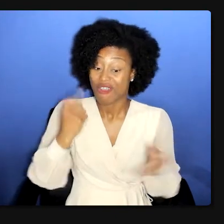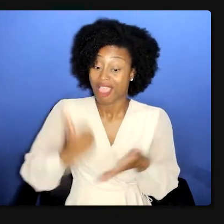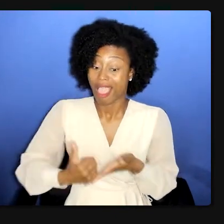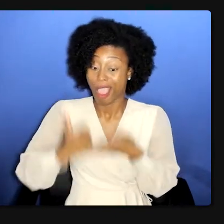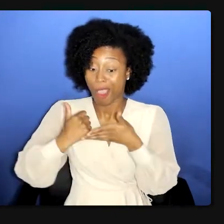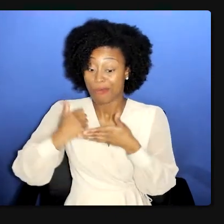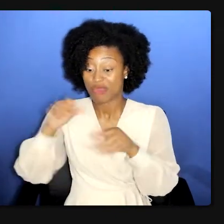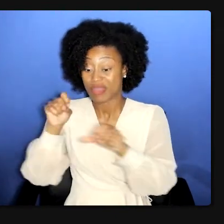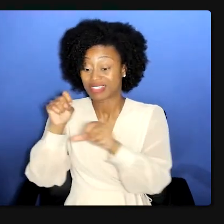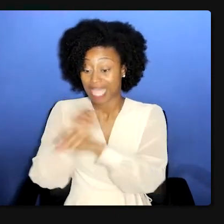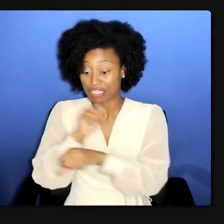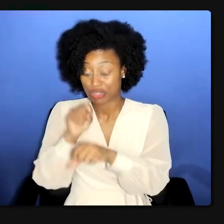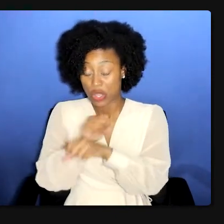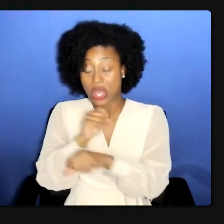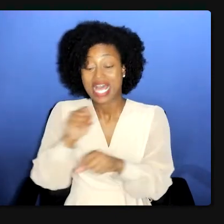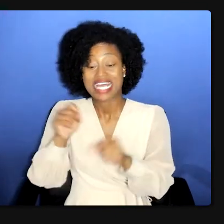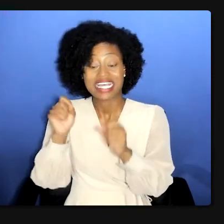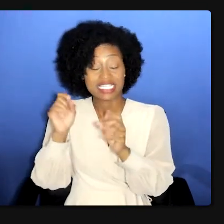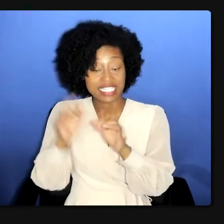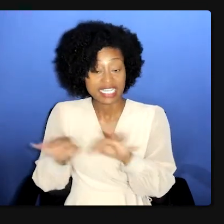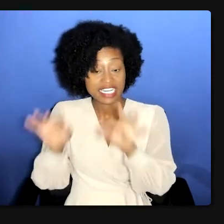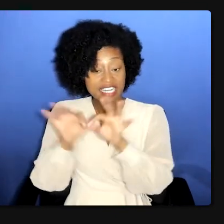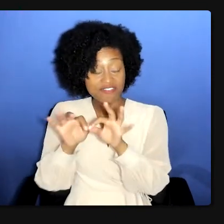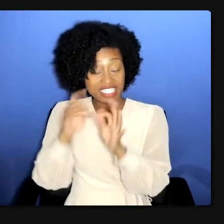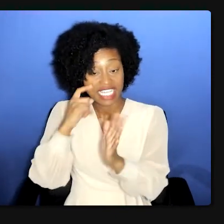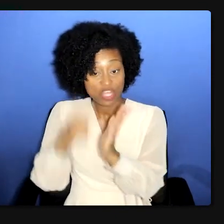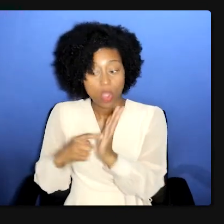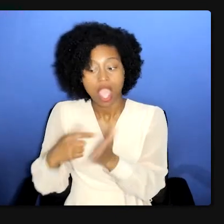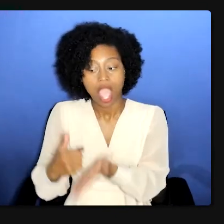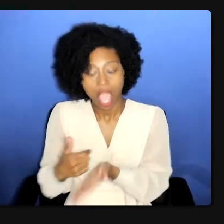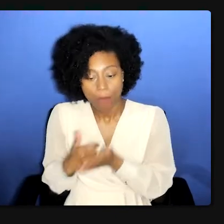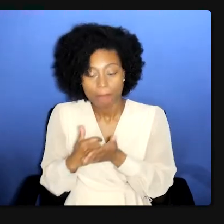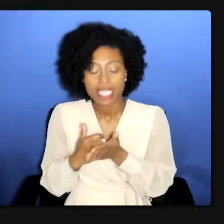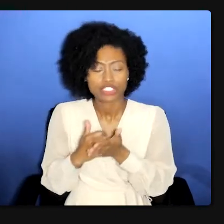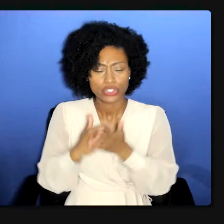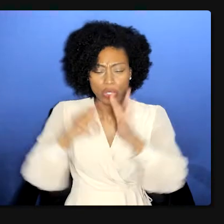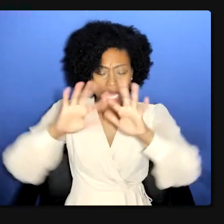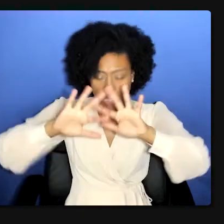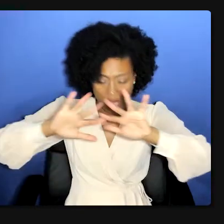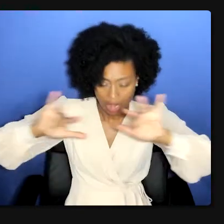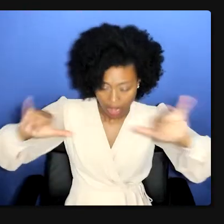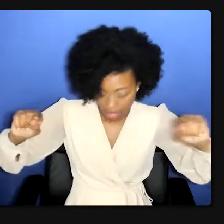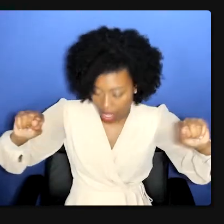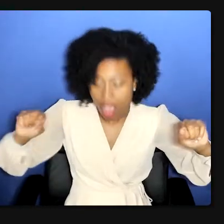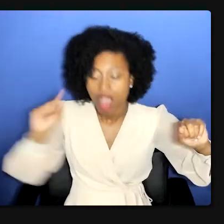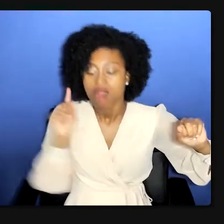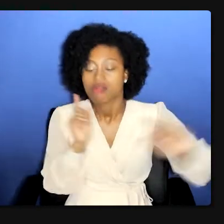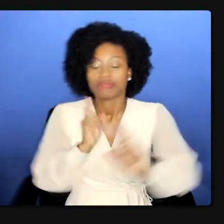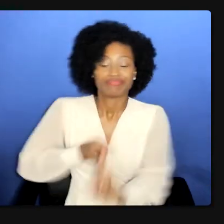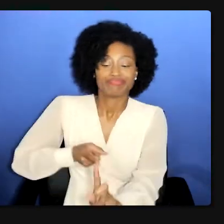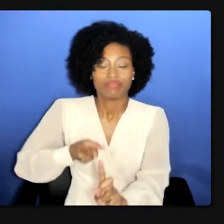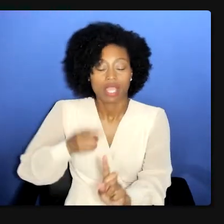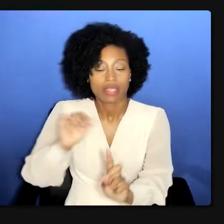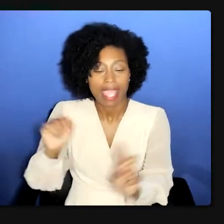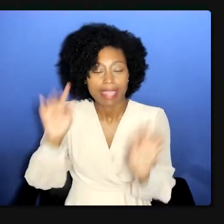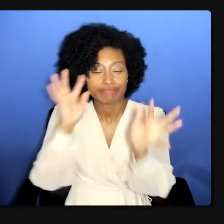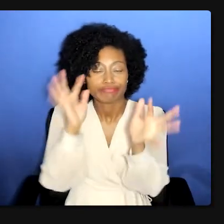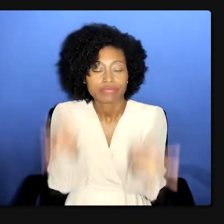the statistical significance indicator comes in handy for you to make decisions and roll out game experiences with confidence.